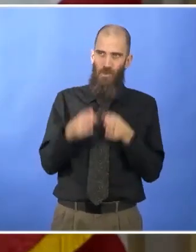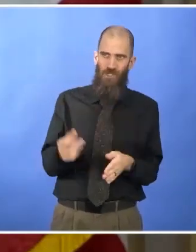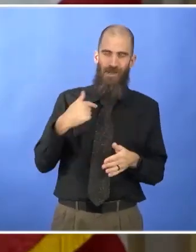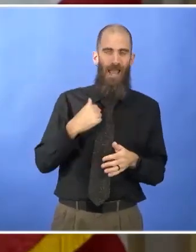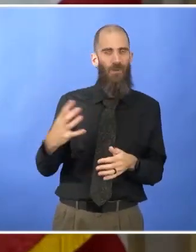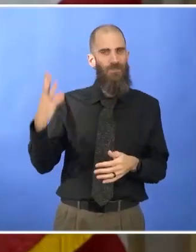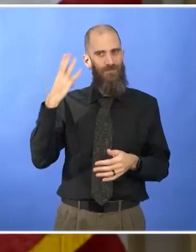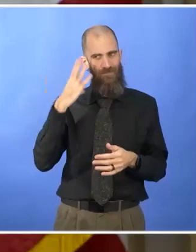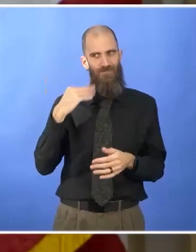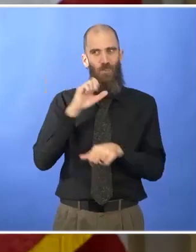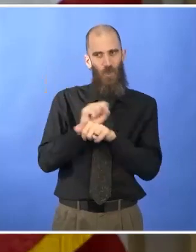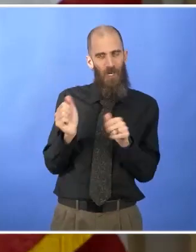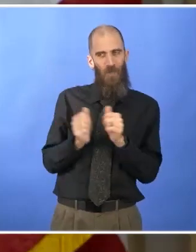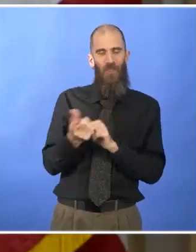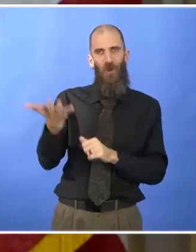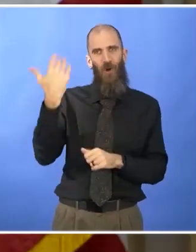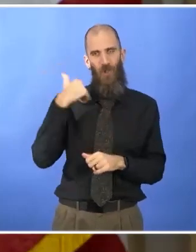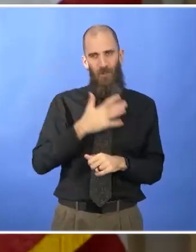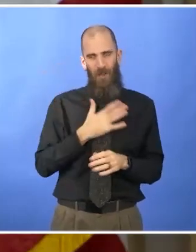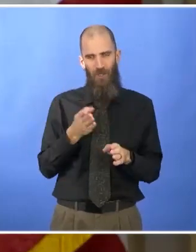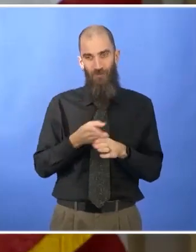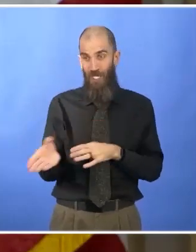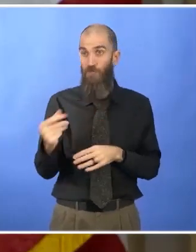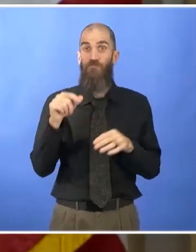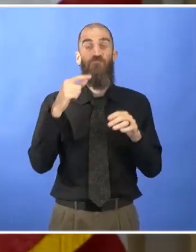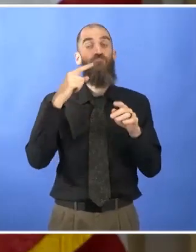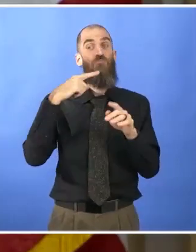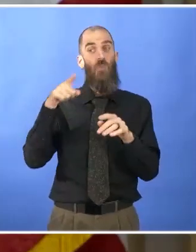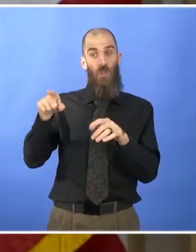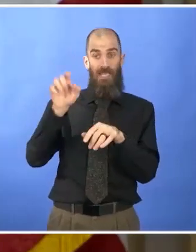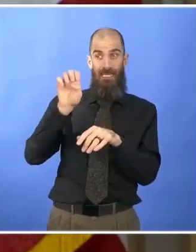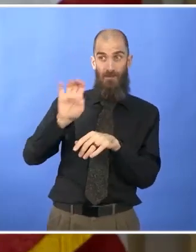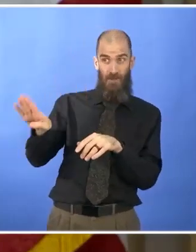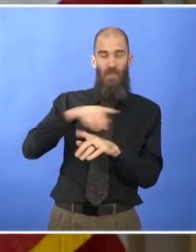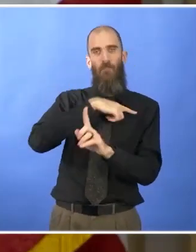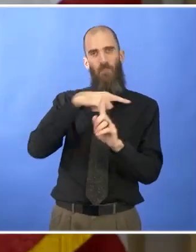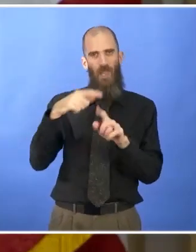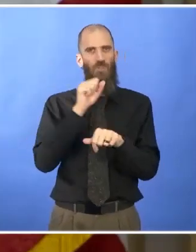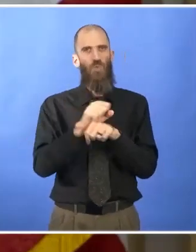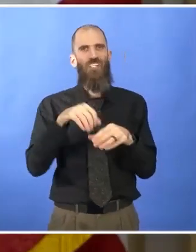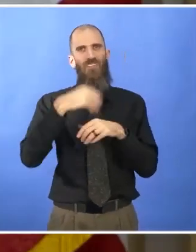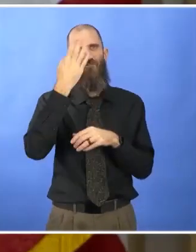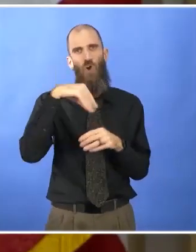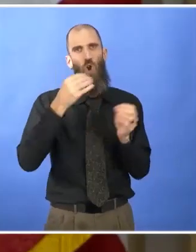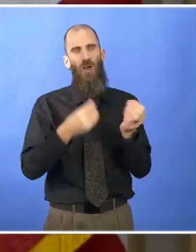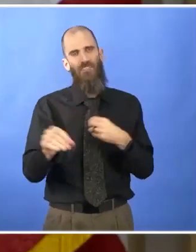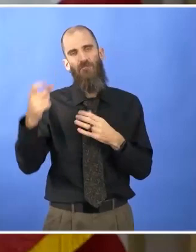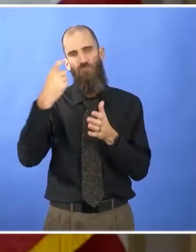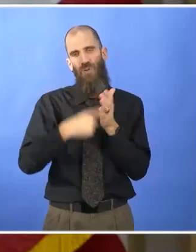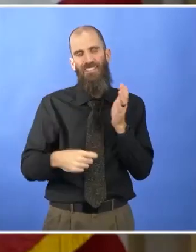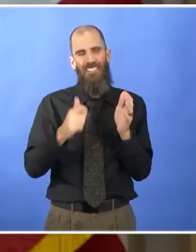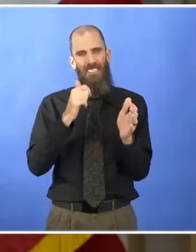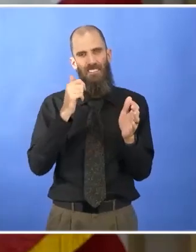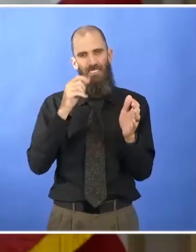IN HER TIME, SHE WORKED IN THE FRONT OFFICE. SHE HAS MADE MEANINGFUL CONTRIBUTIONS TO SONY AREAS OF